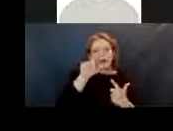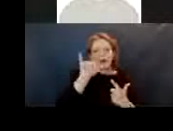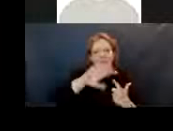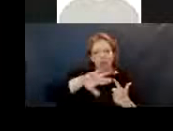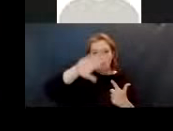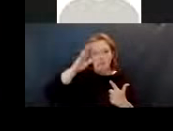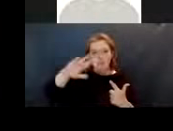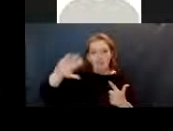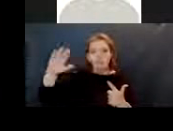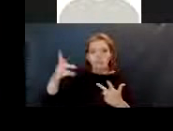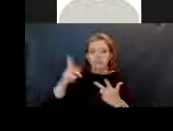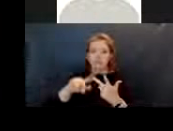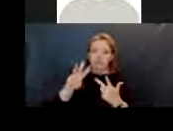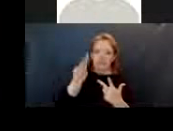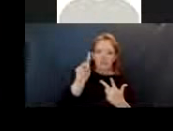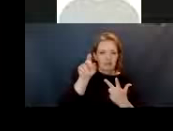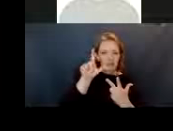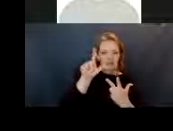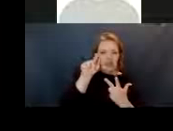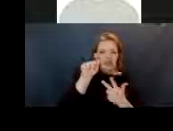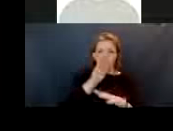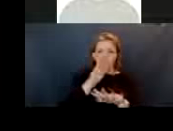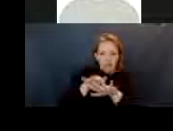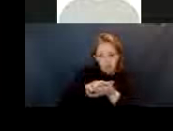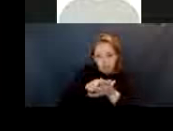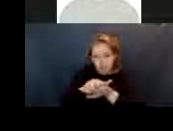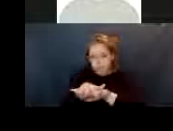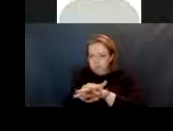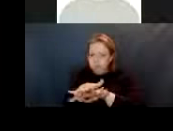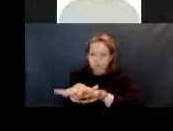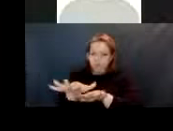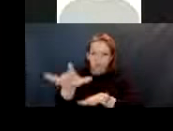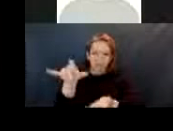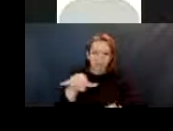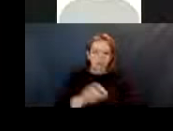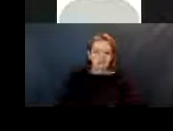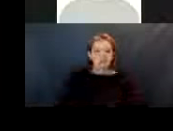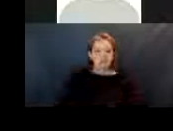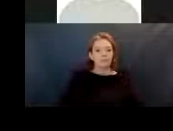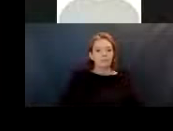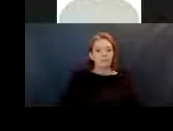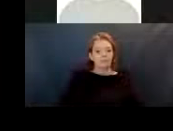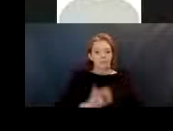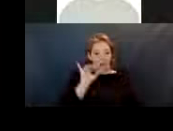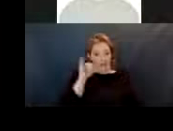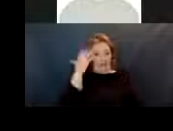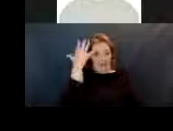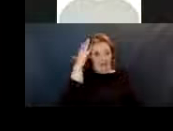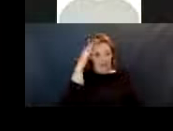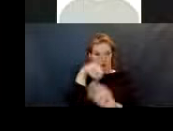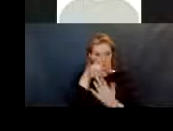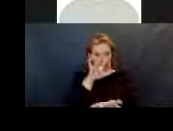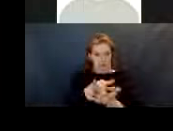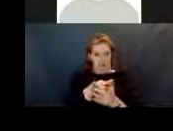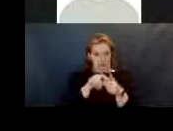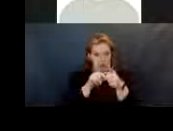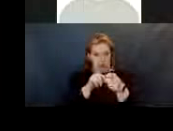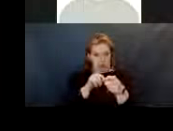This is from the top of the hill , I walked past this street in the center, along here